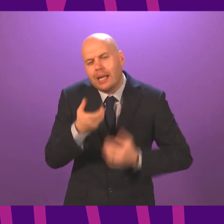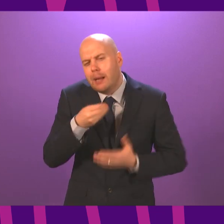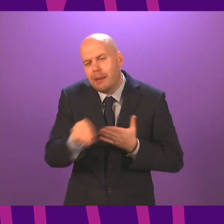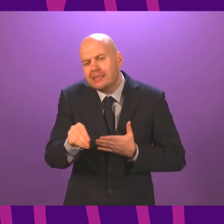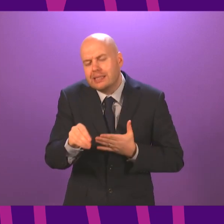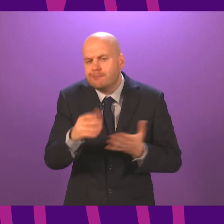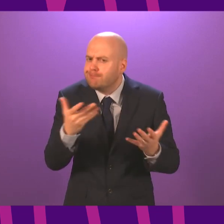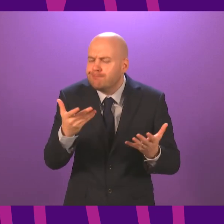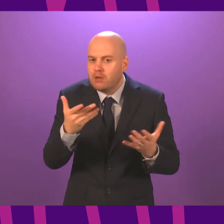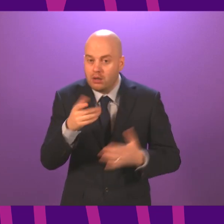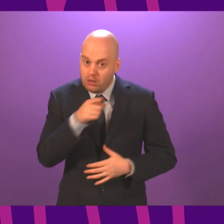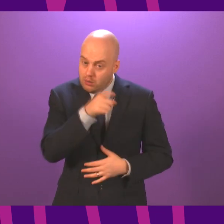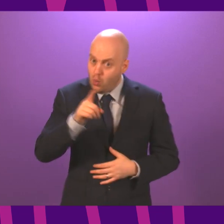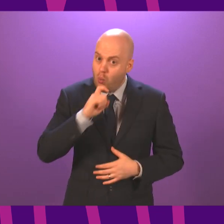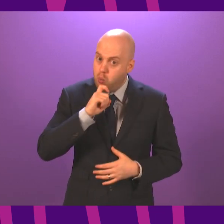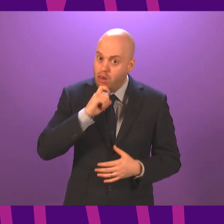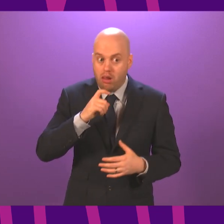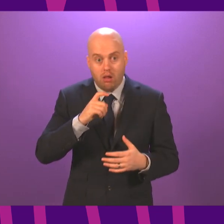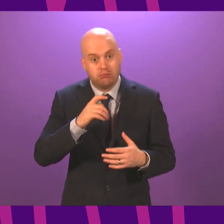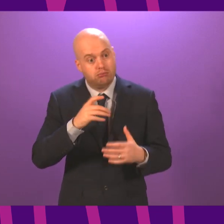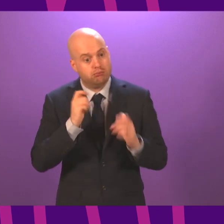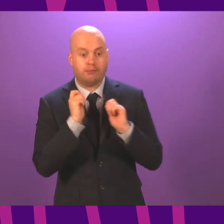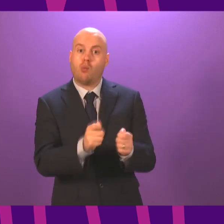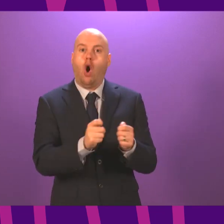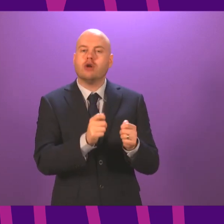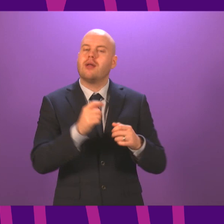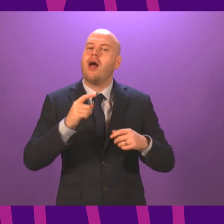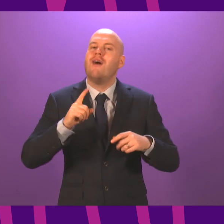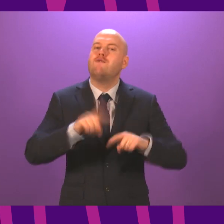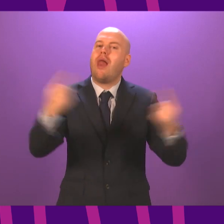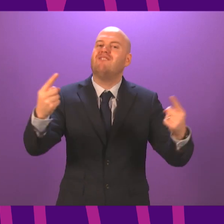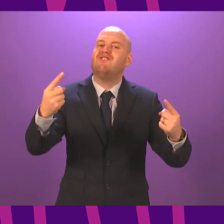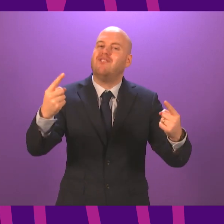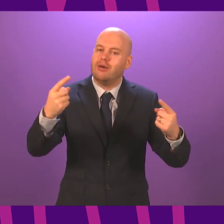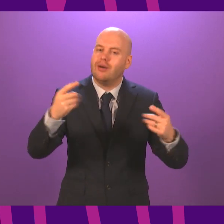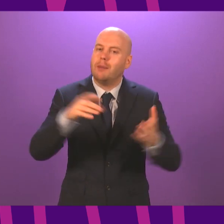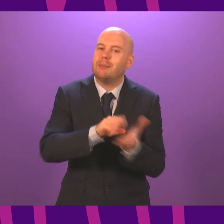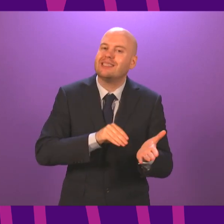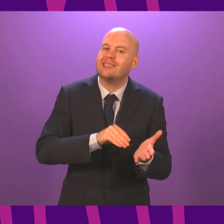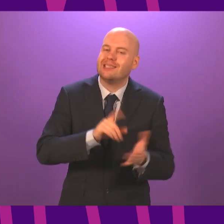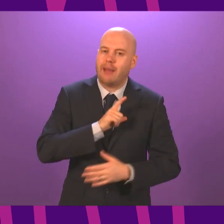lifelong awards for people with a condition that is unlikely to change? During the passage of the